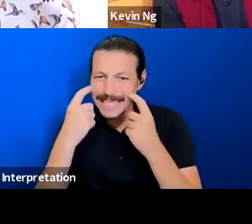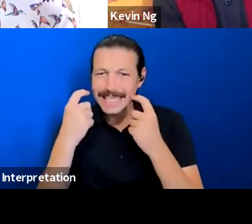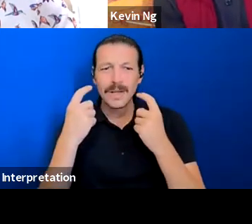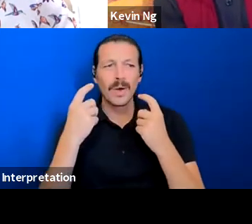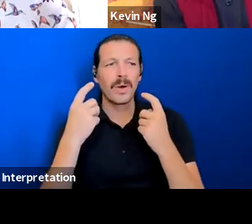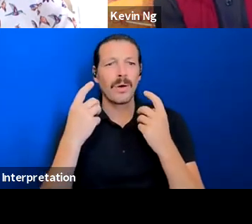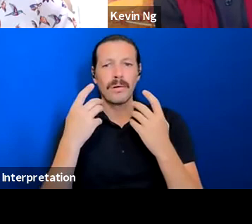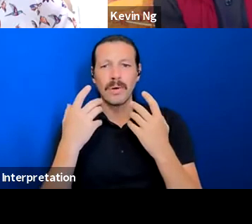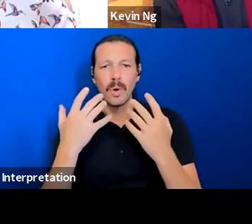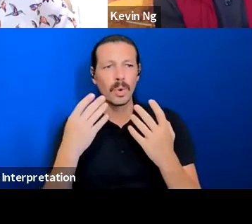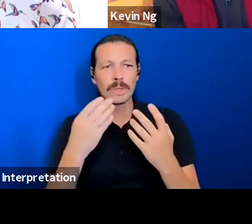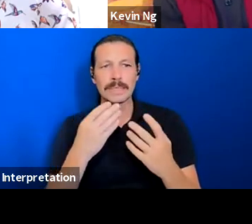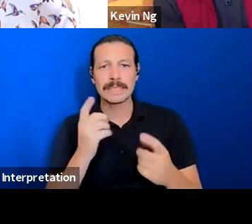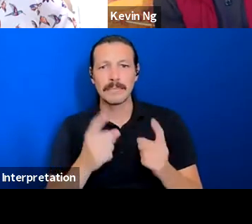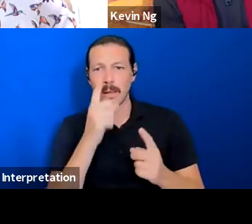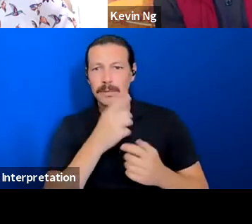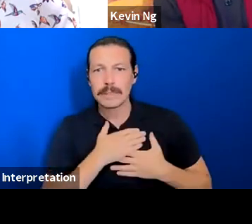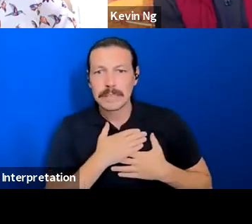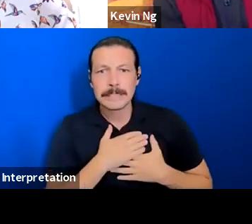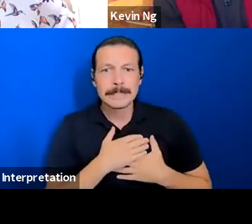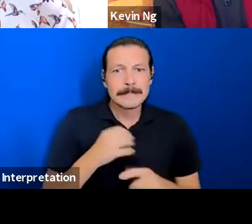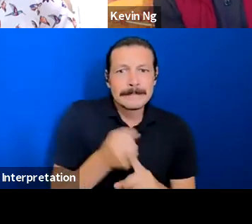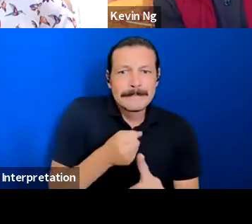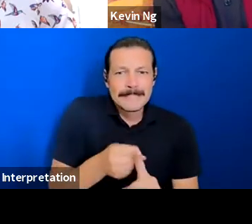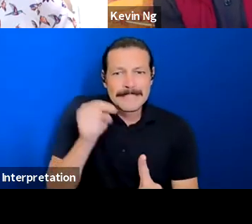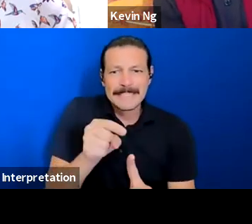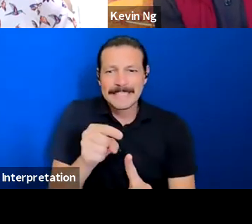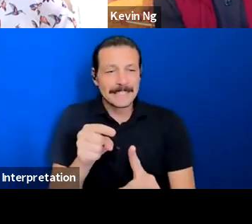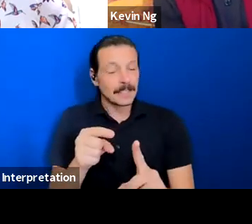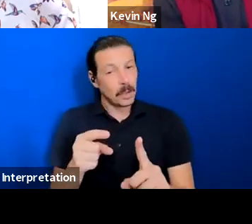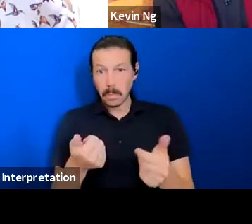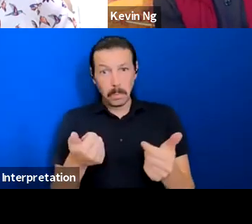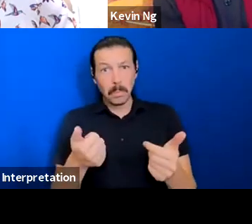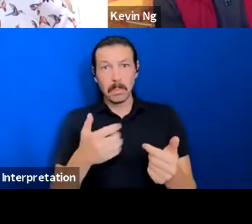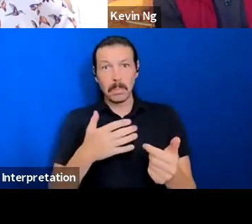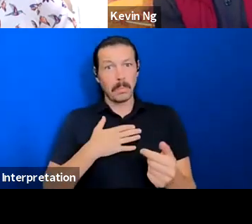an application. And that's good, know that it's in the context of respect as well, everyone in